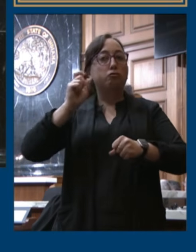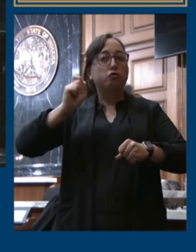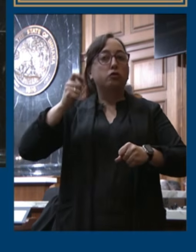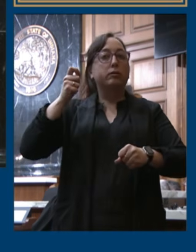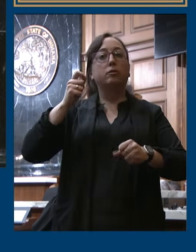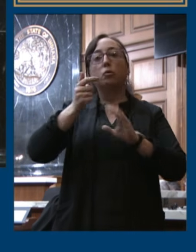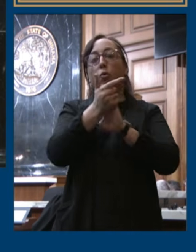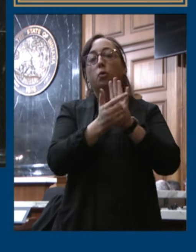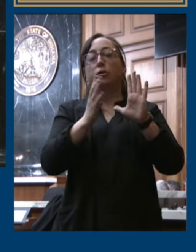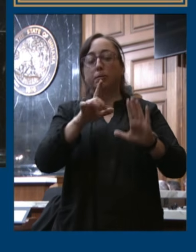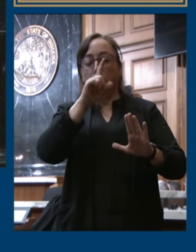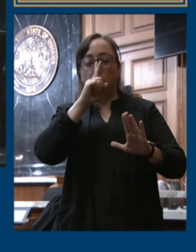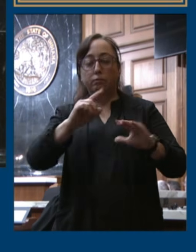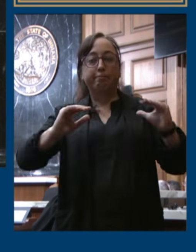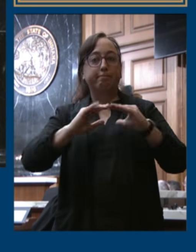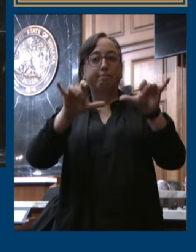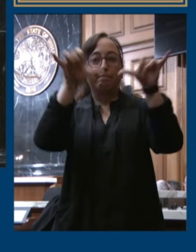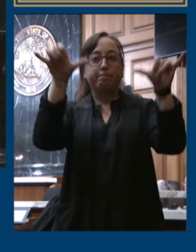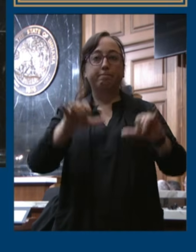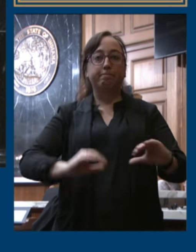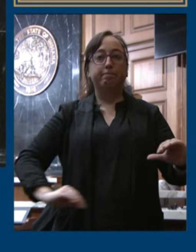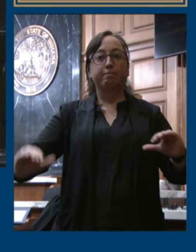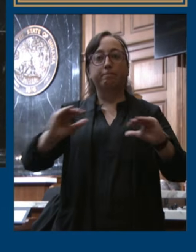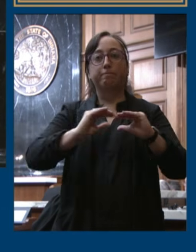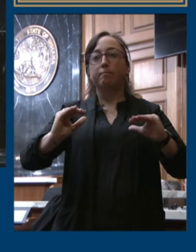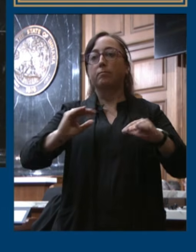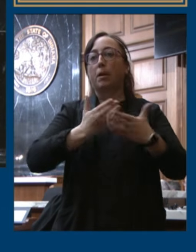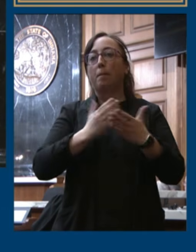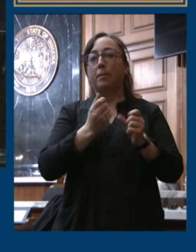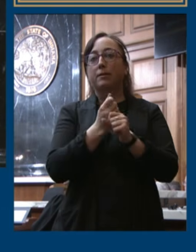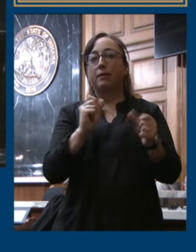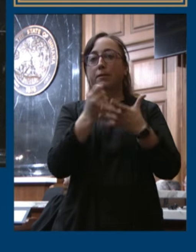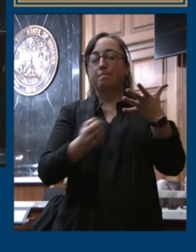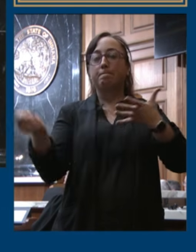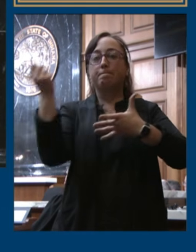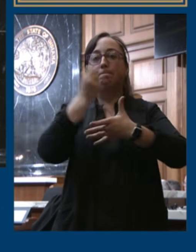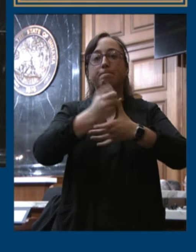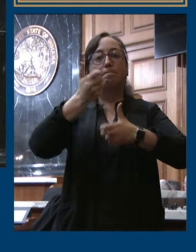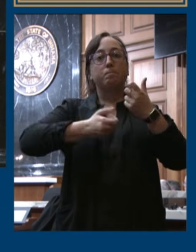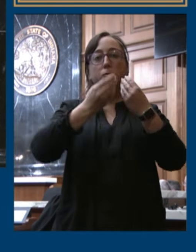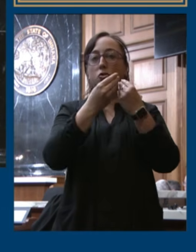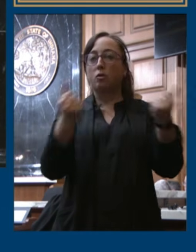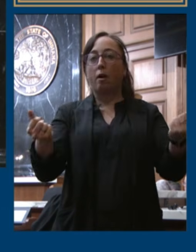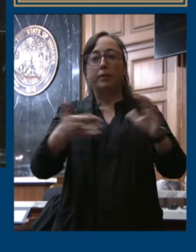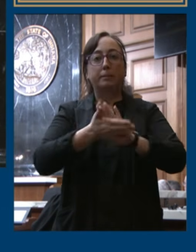RESOLVE CONFLICTS PEACEFULLY, IS MORE THAN A PROFESSION.